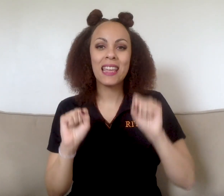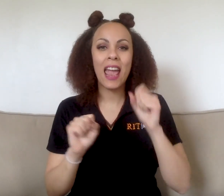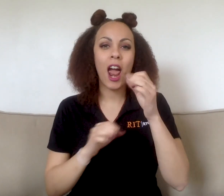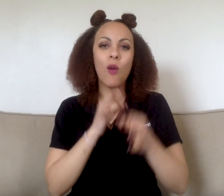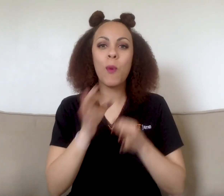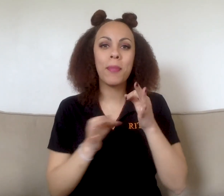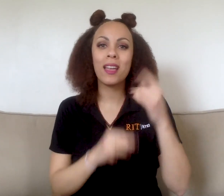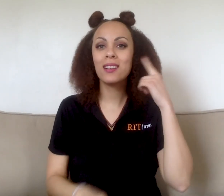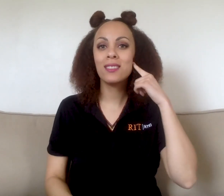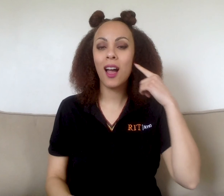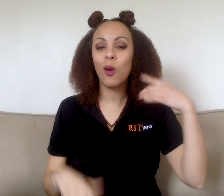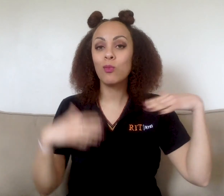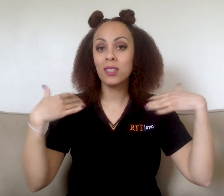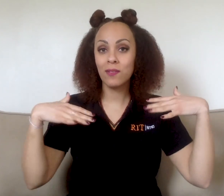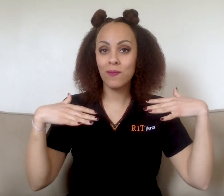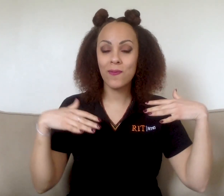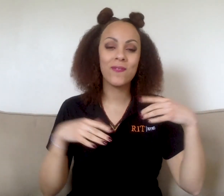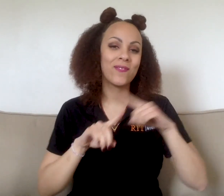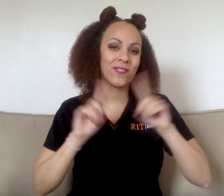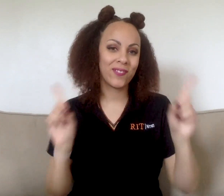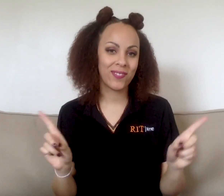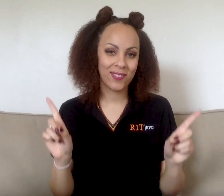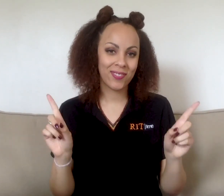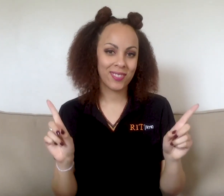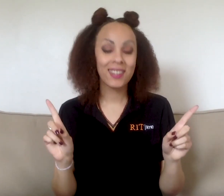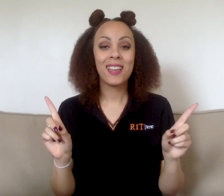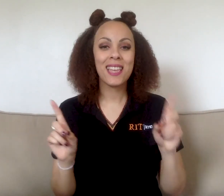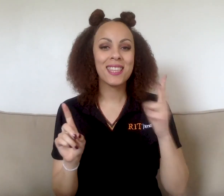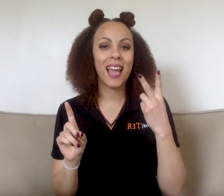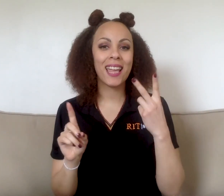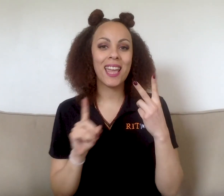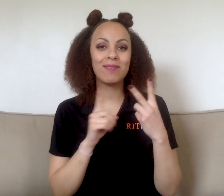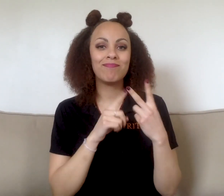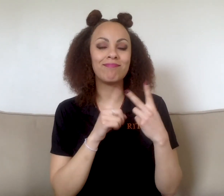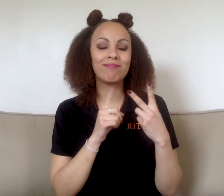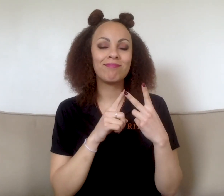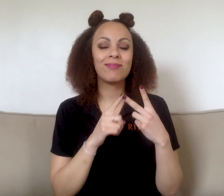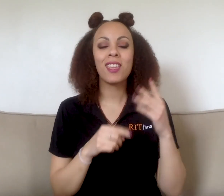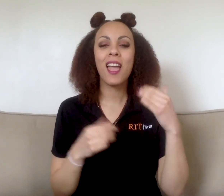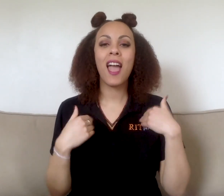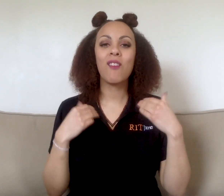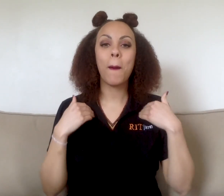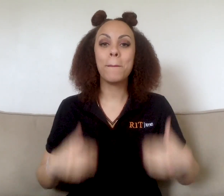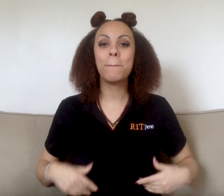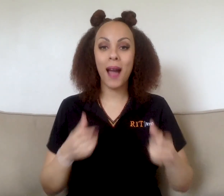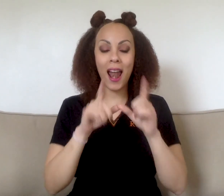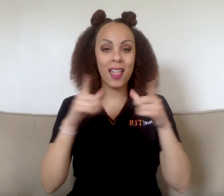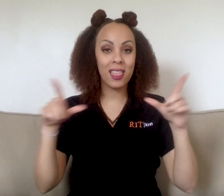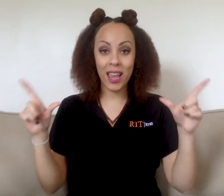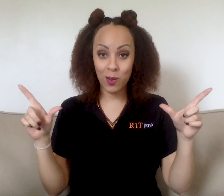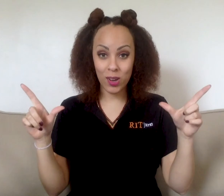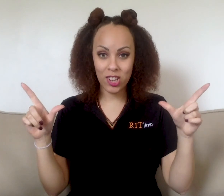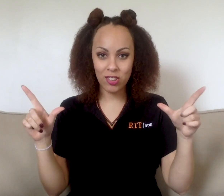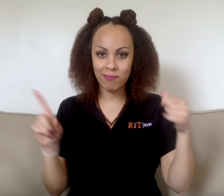replacing the sound difference.